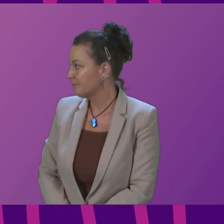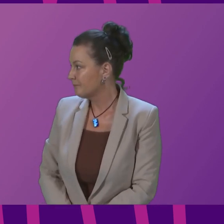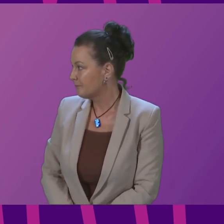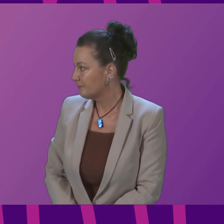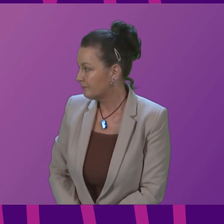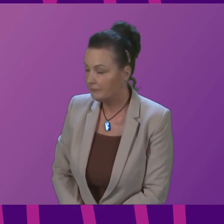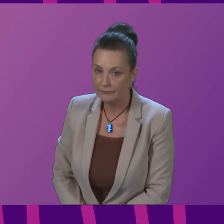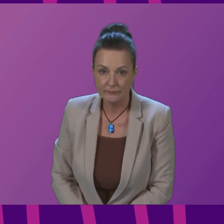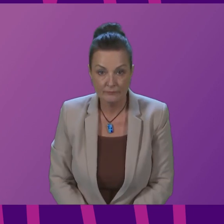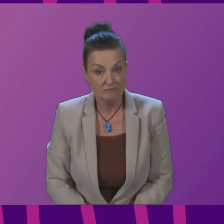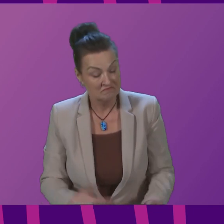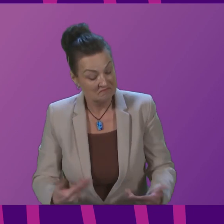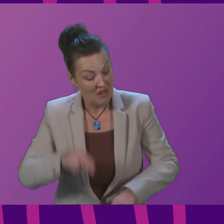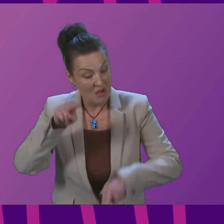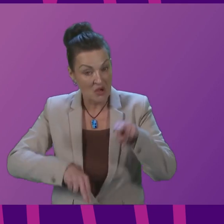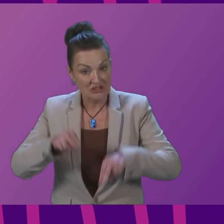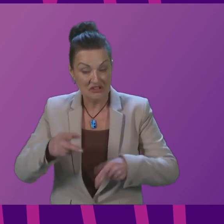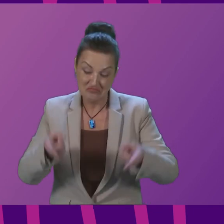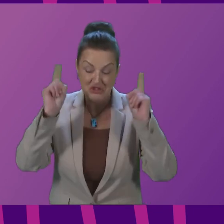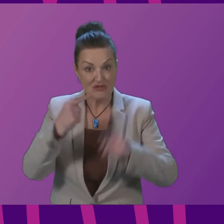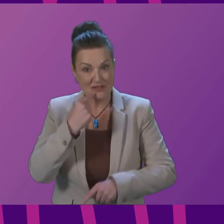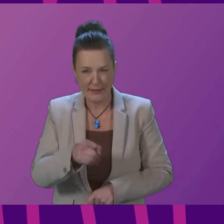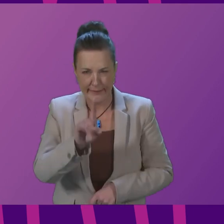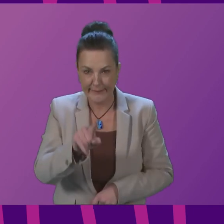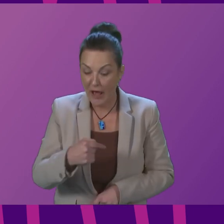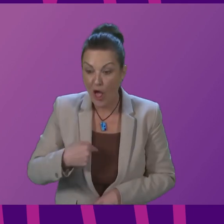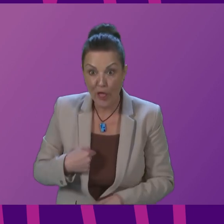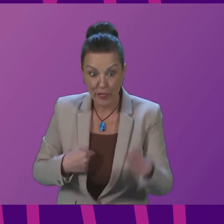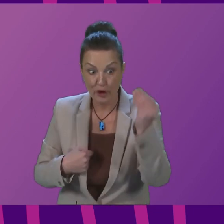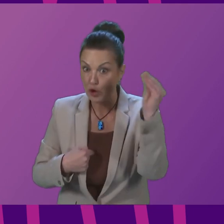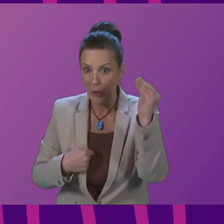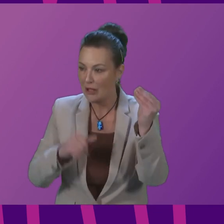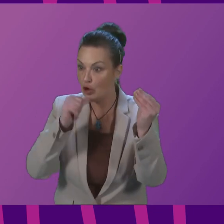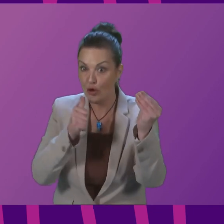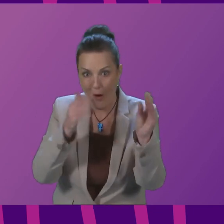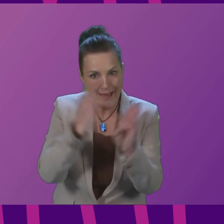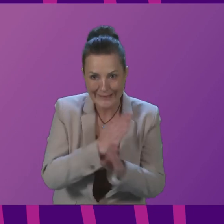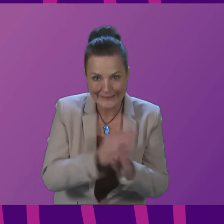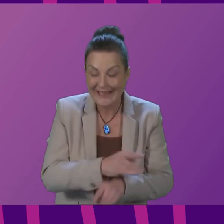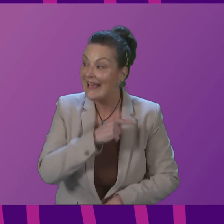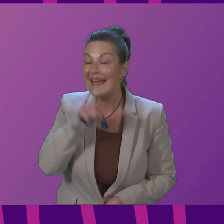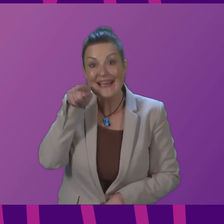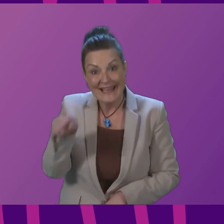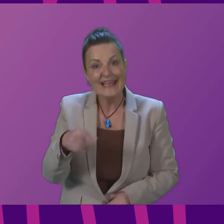The email, as the Auditor General said last week, has not been “withheld”. It was, in his judgment, “not prepared”.